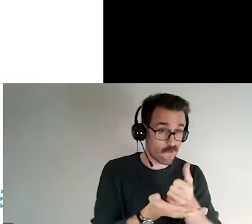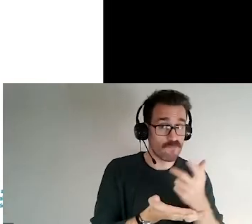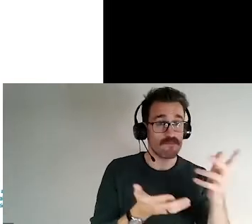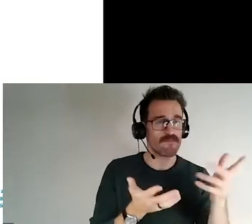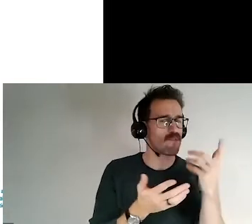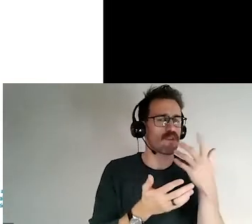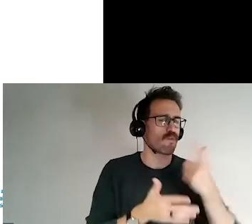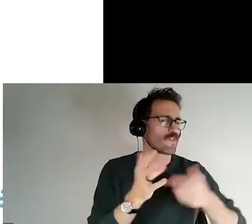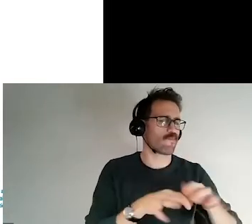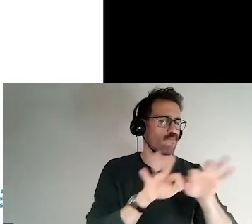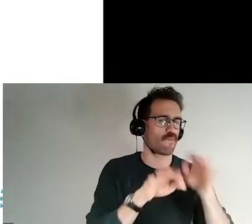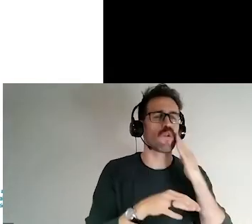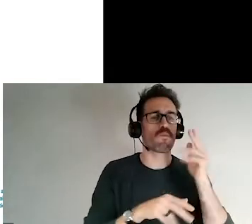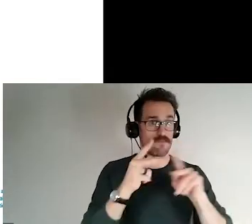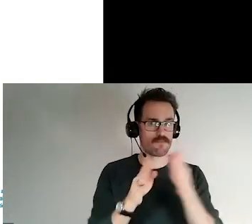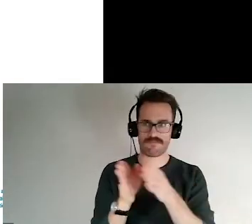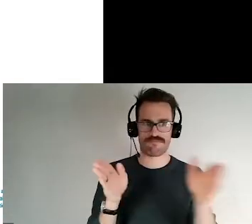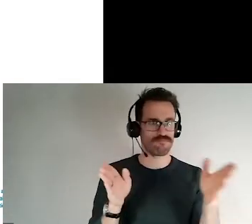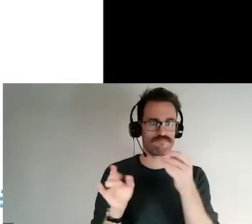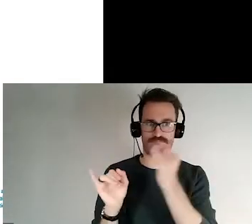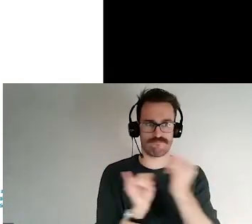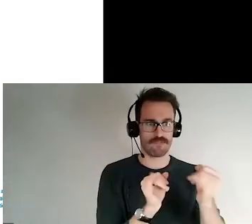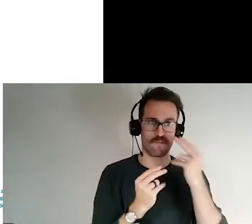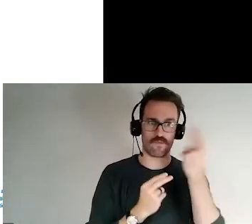very different in their personal needs and their preferences for sharing. So what do you need to